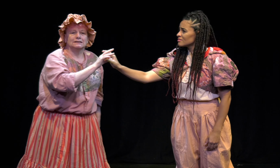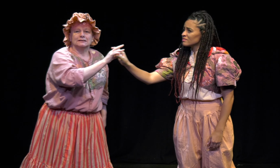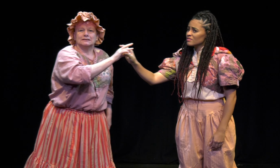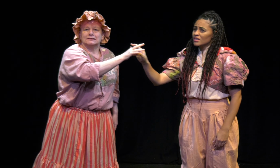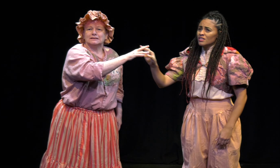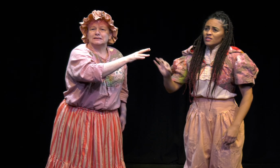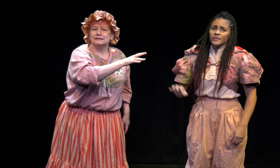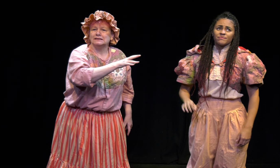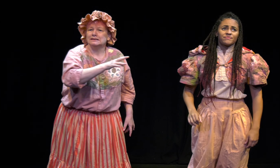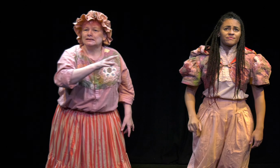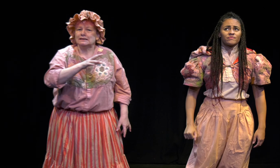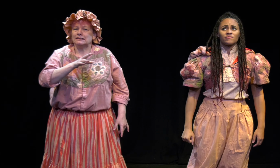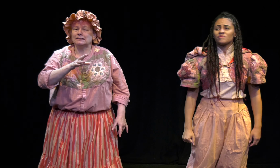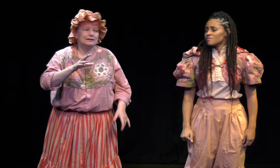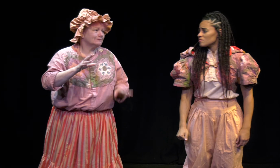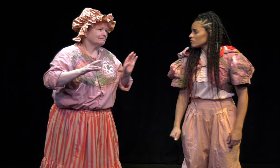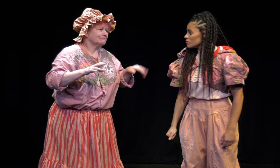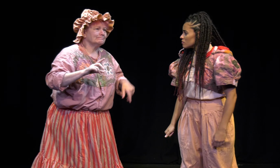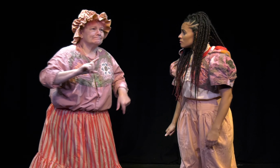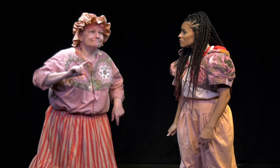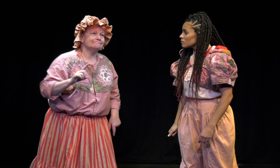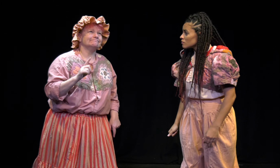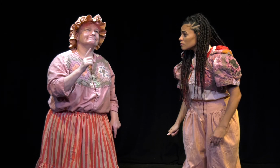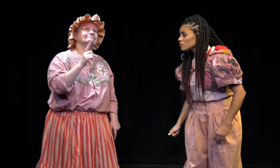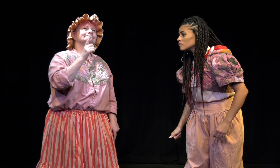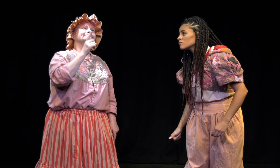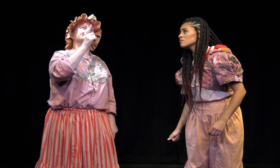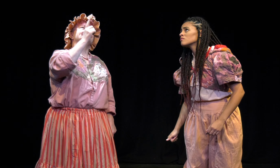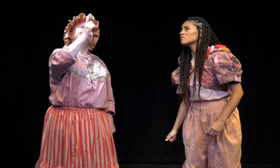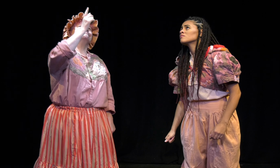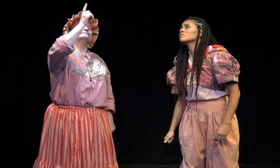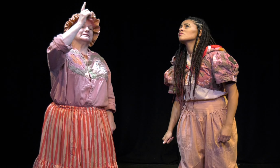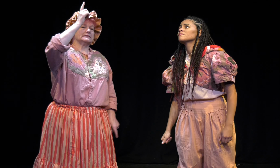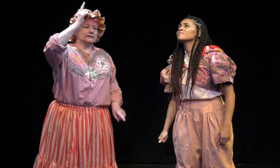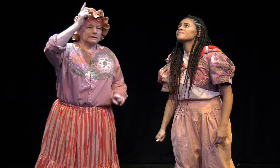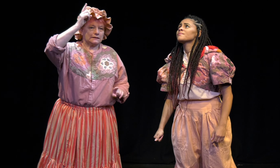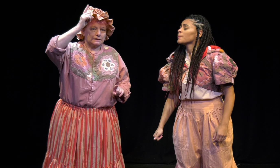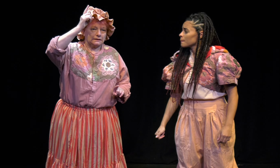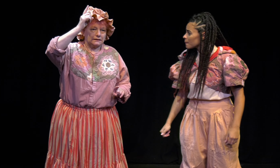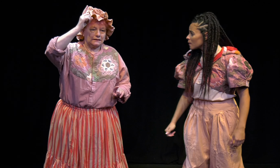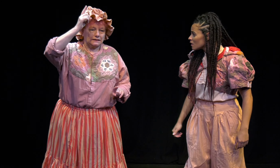There’s only one way out of here, well maybe two…